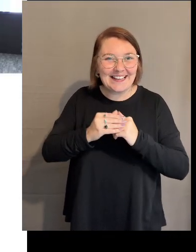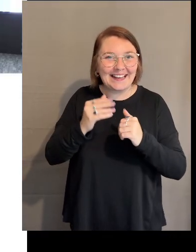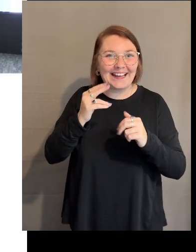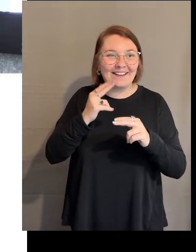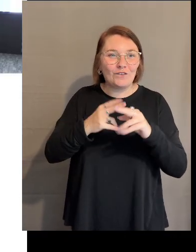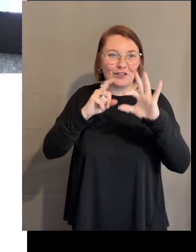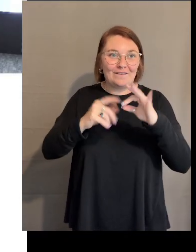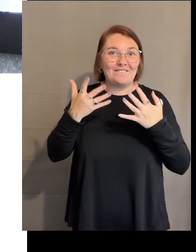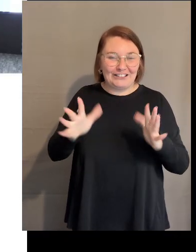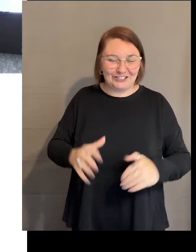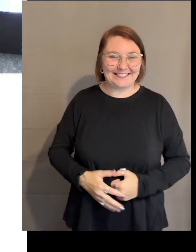But yeah, thanks so much.